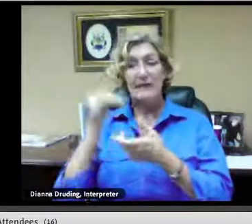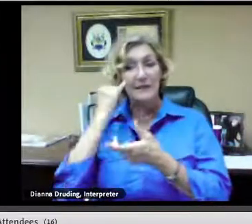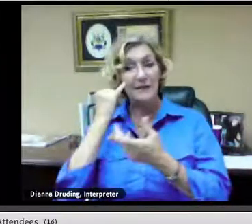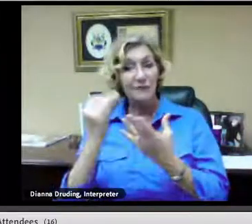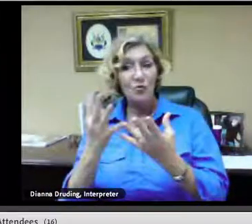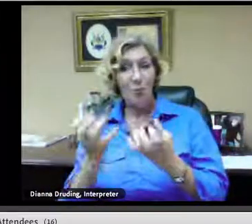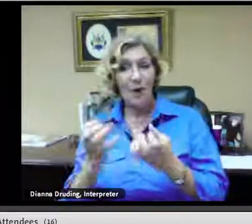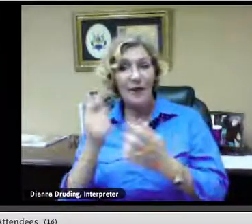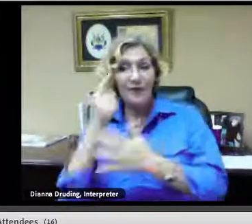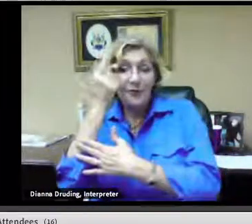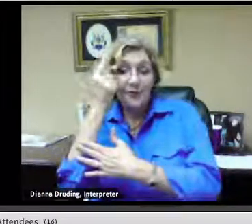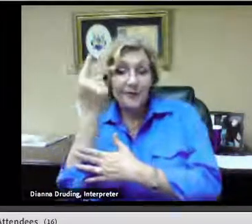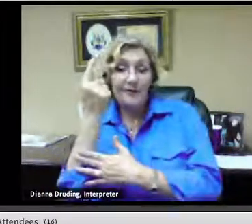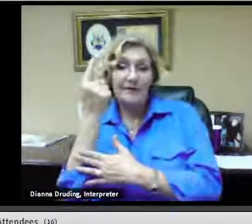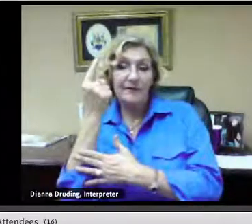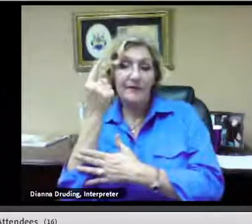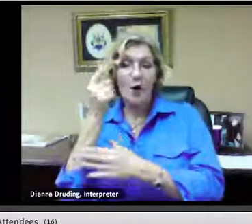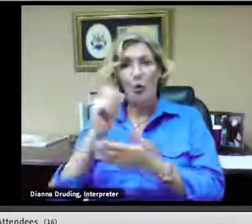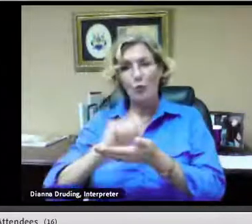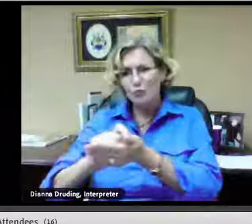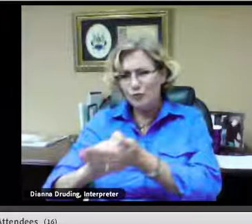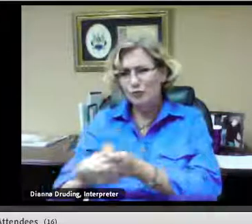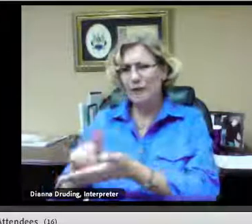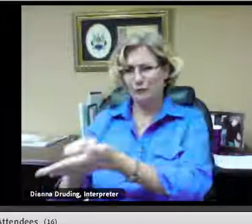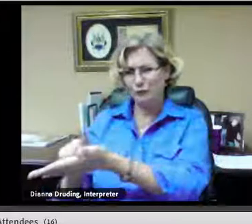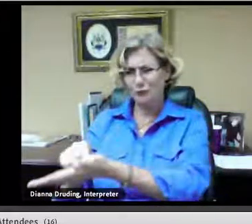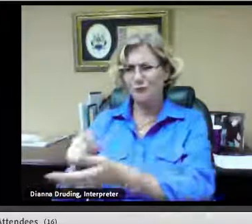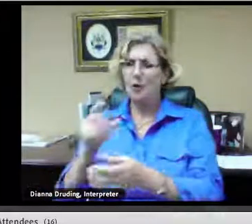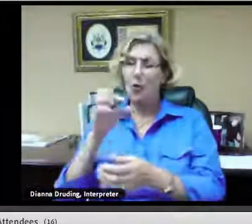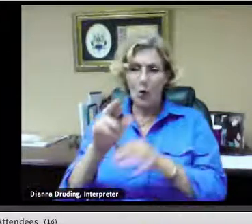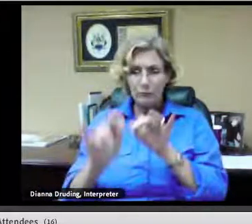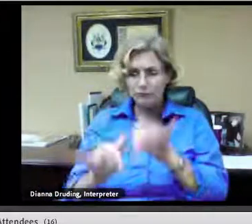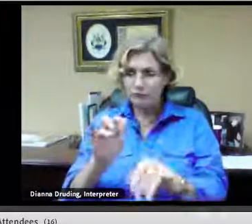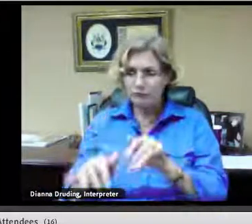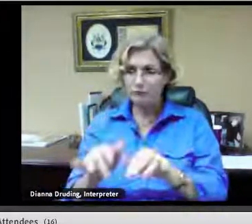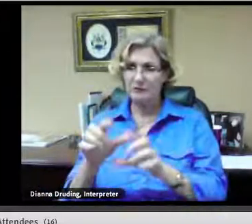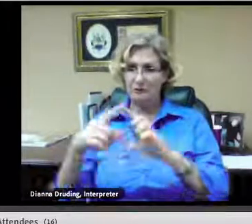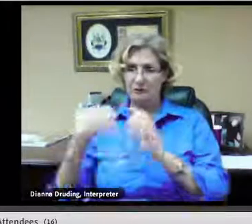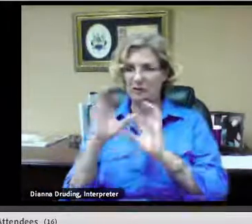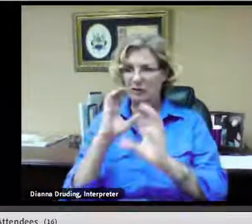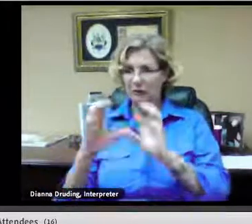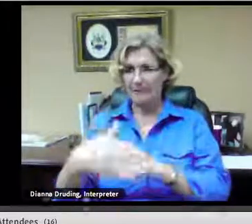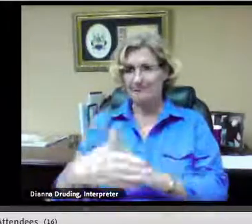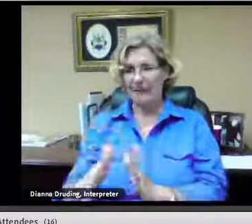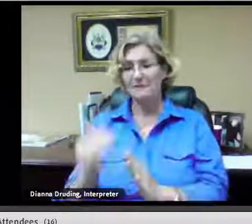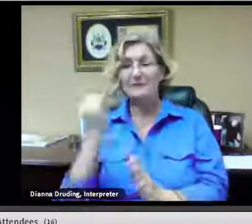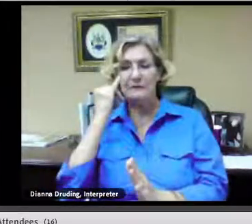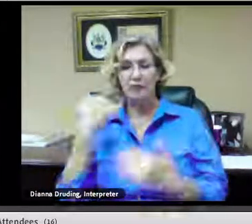or write in your notes or in the chat box, if you can come up with any of the questions, that would be awesome to share.